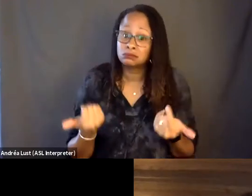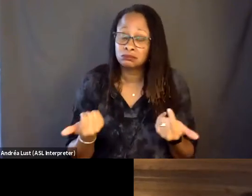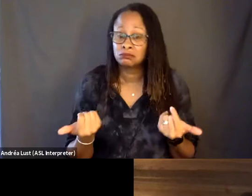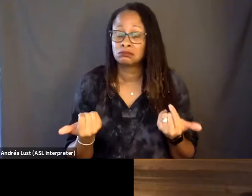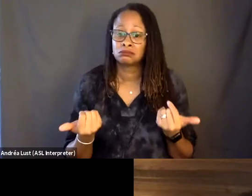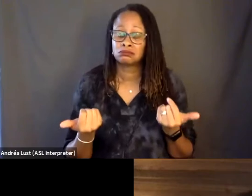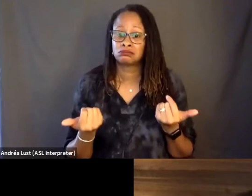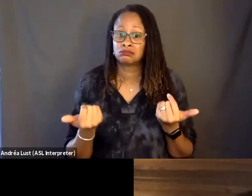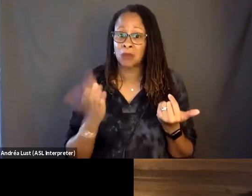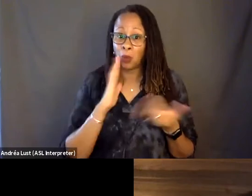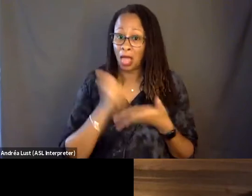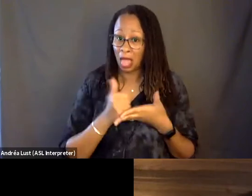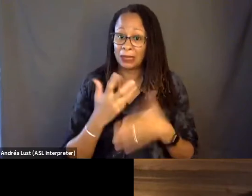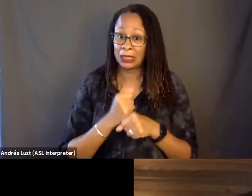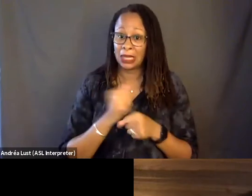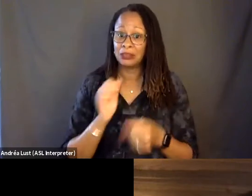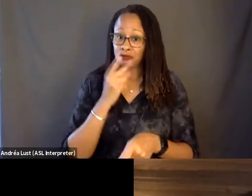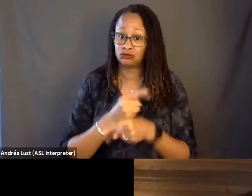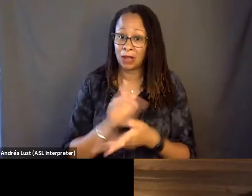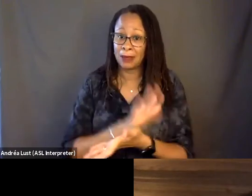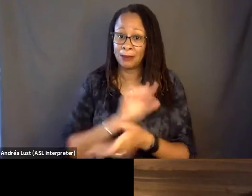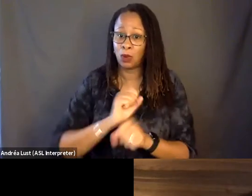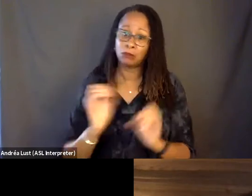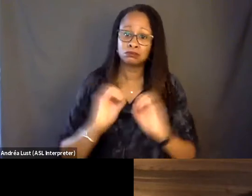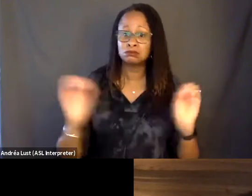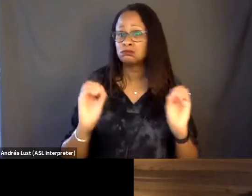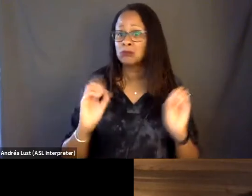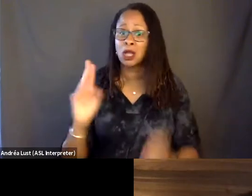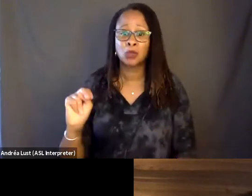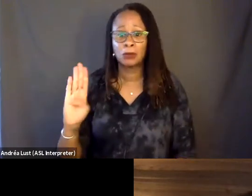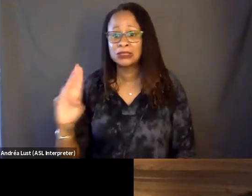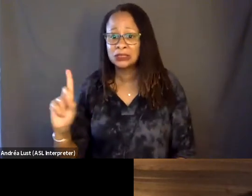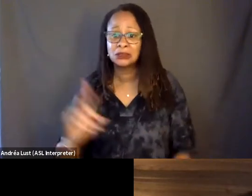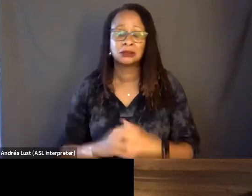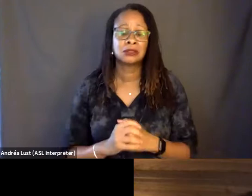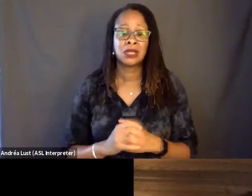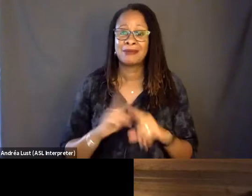They're going to help me get the paperwork. No big deal. But of course, that was a trap.